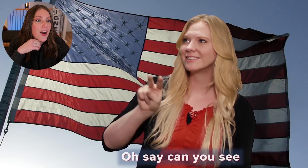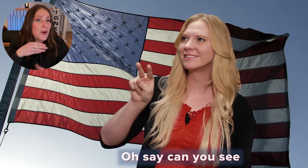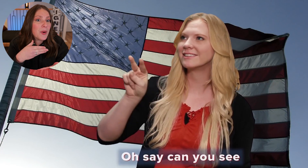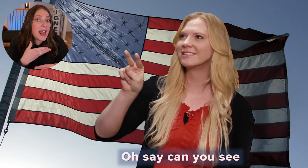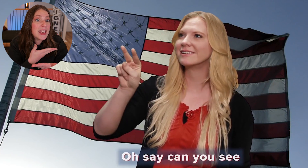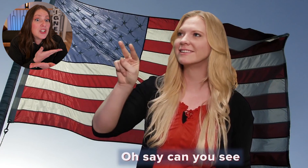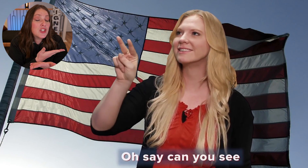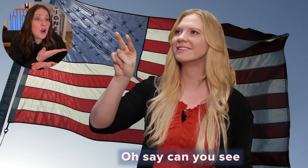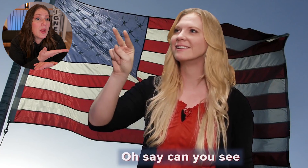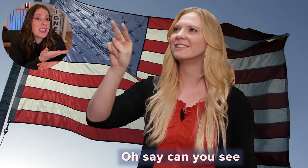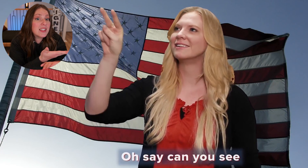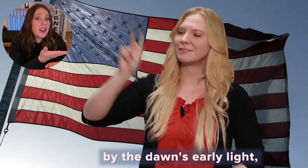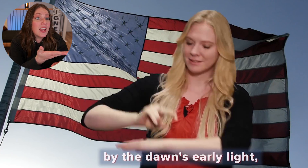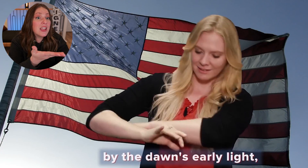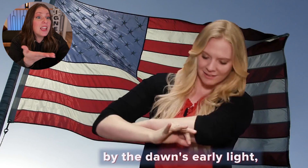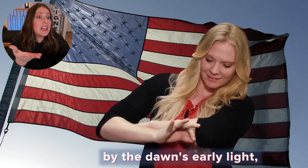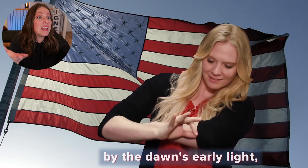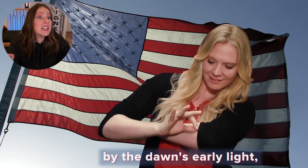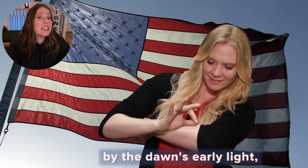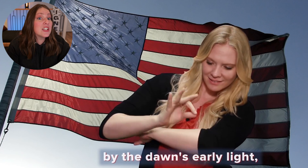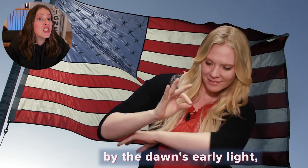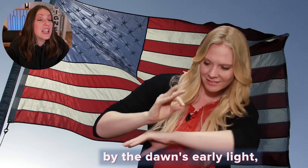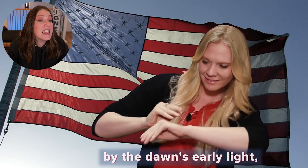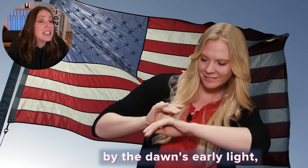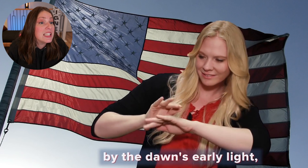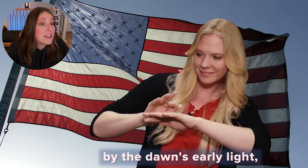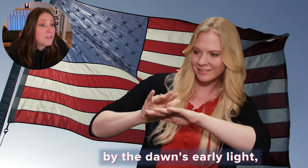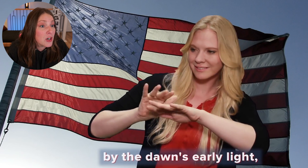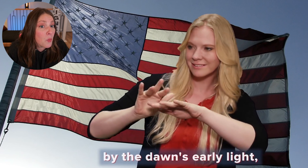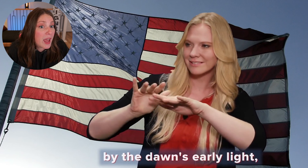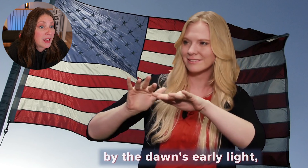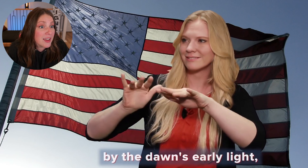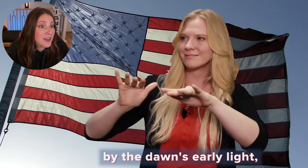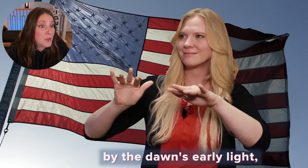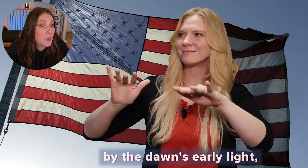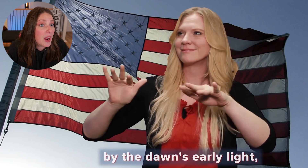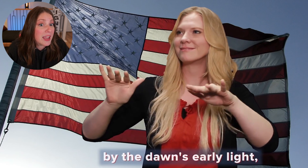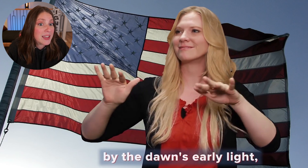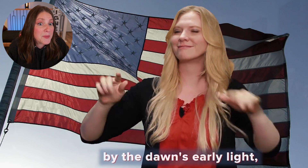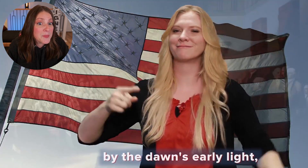All right. So it's getting an attention in a different way, right?